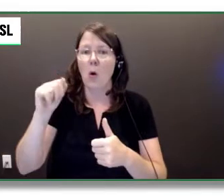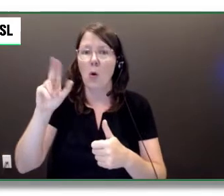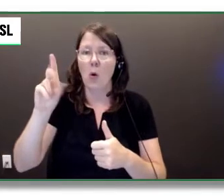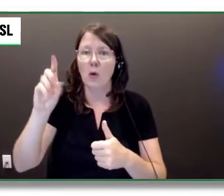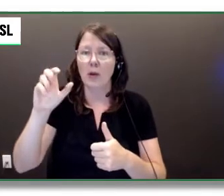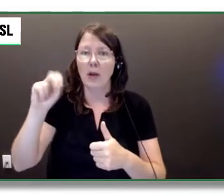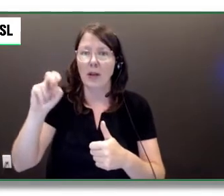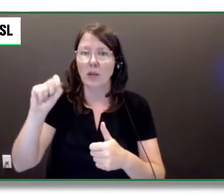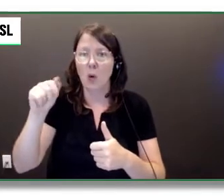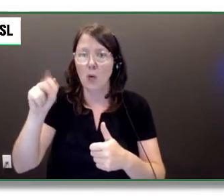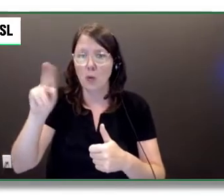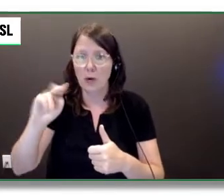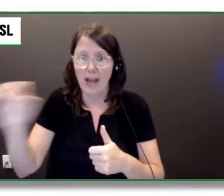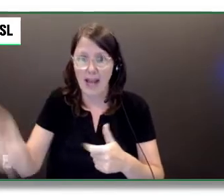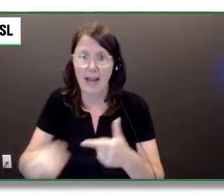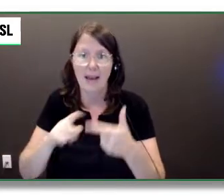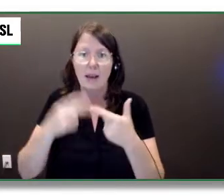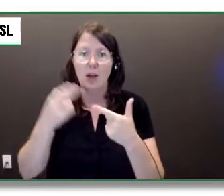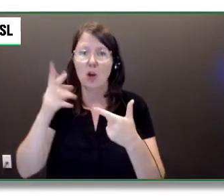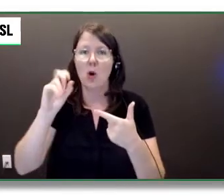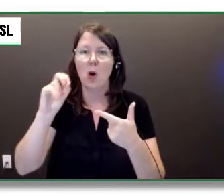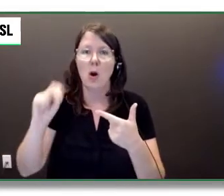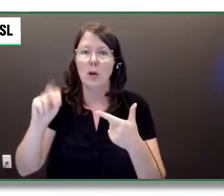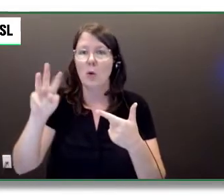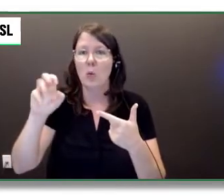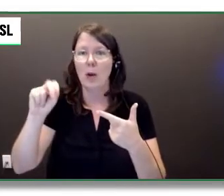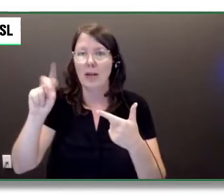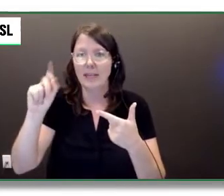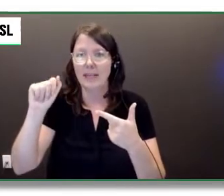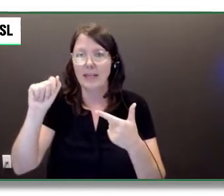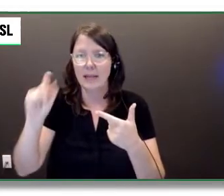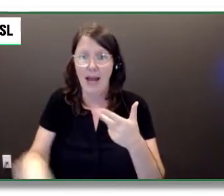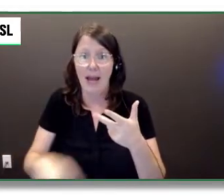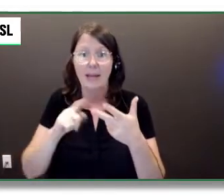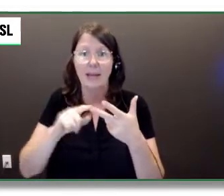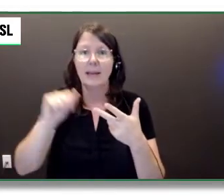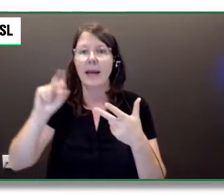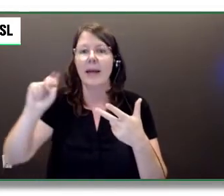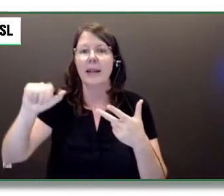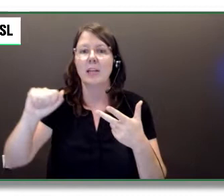part of our nature accessibility efforts to support Indigenous land return